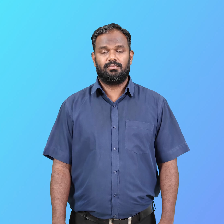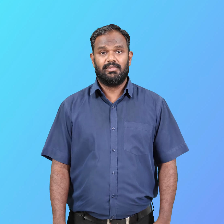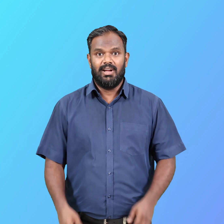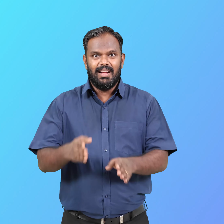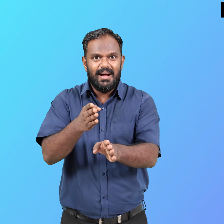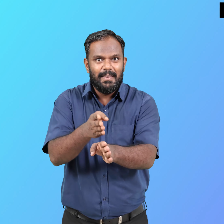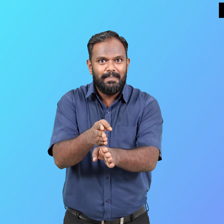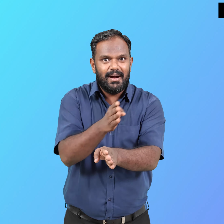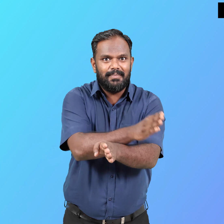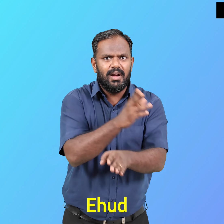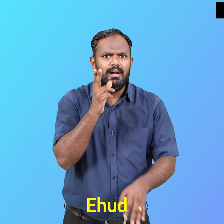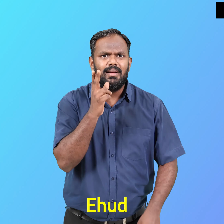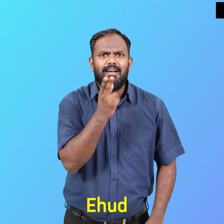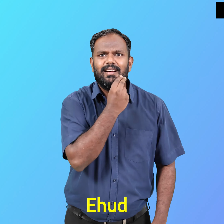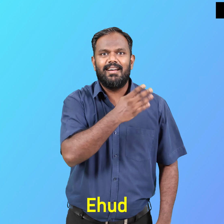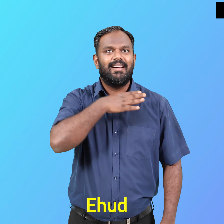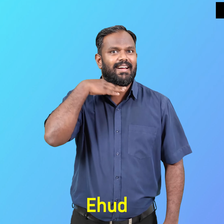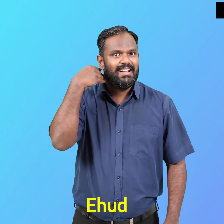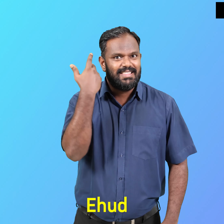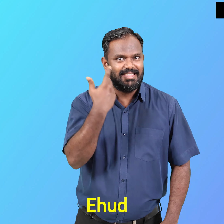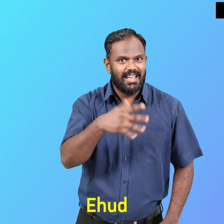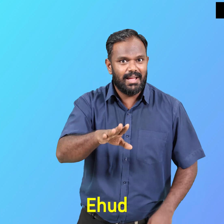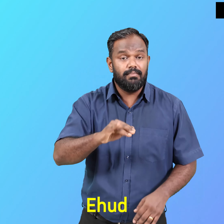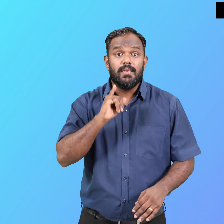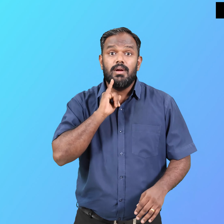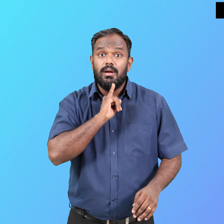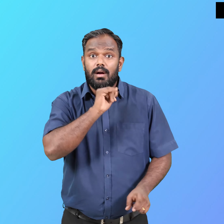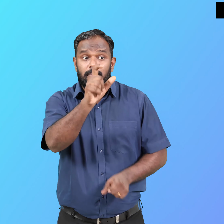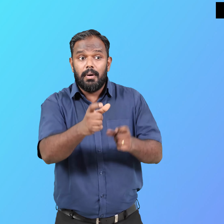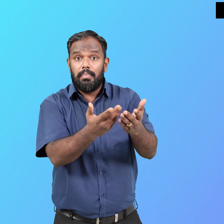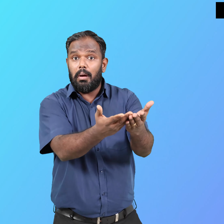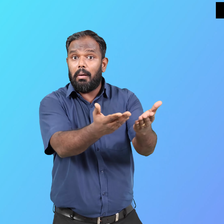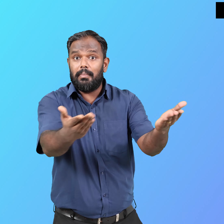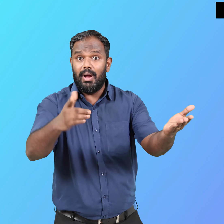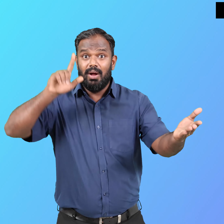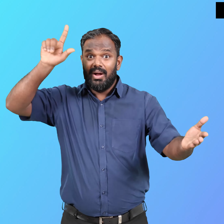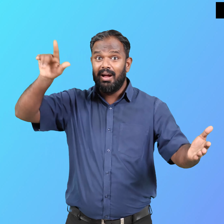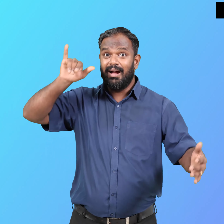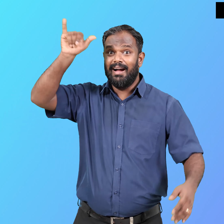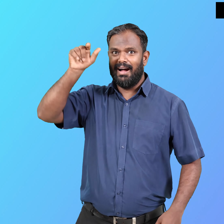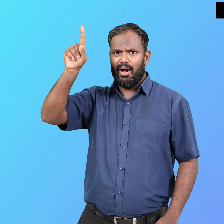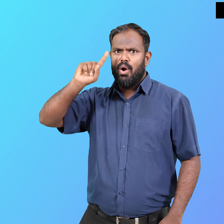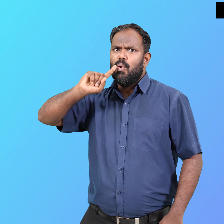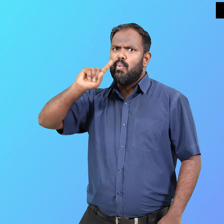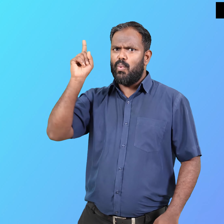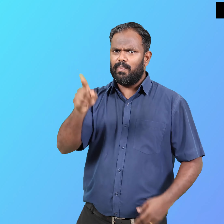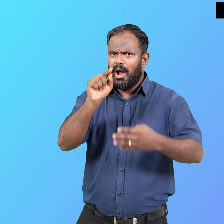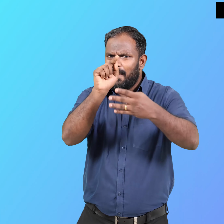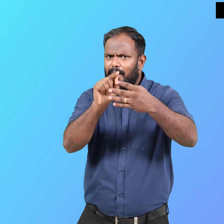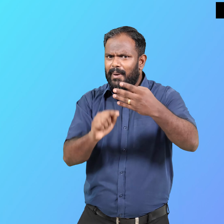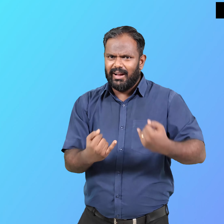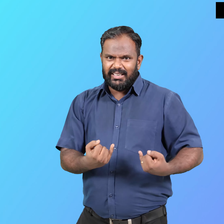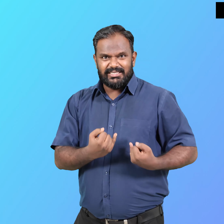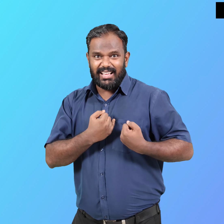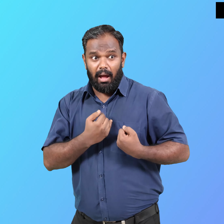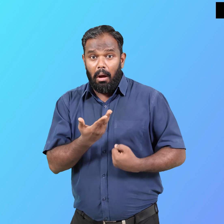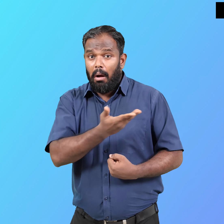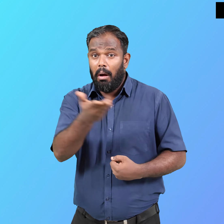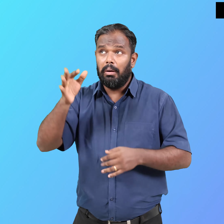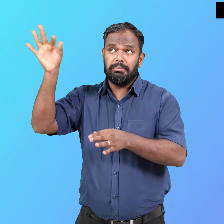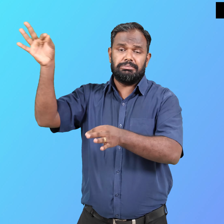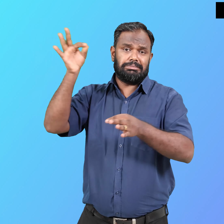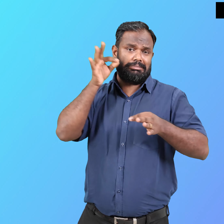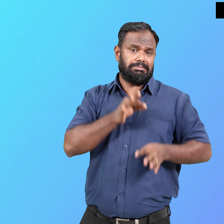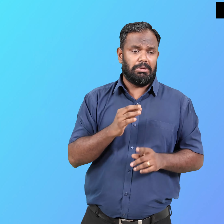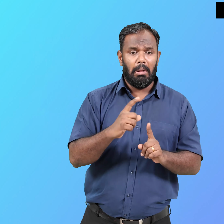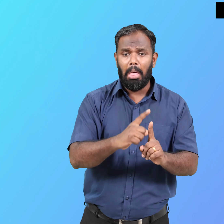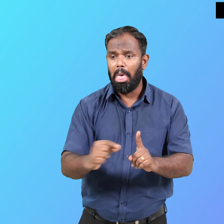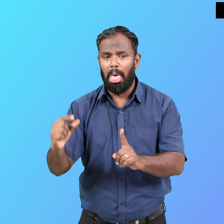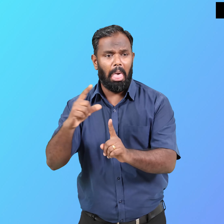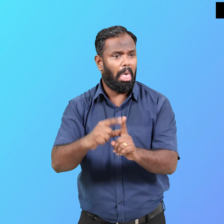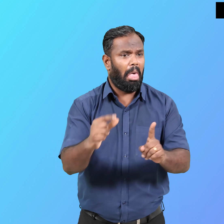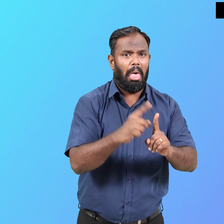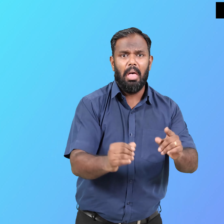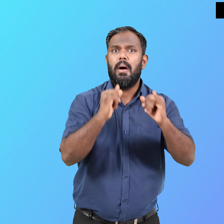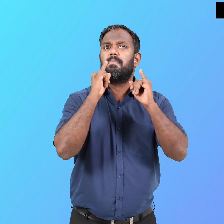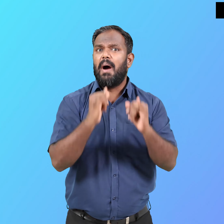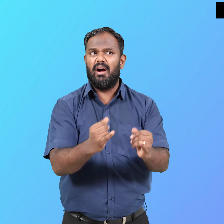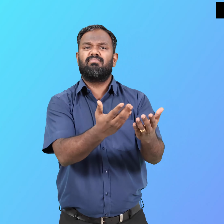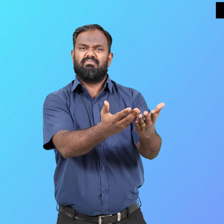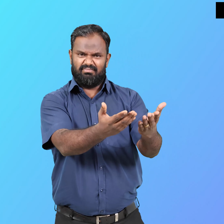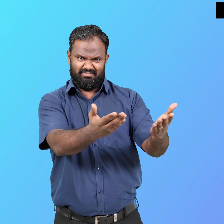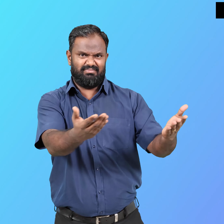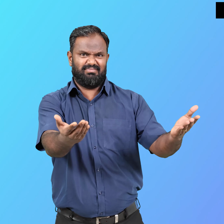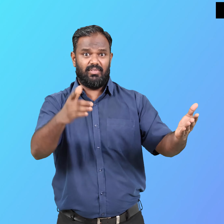After Ehud died, the people again did what the LORD says is evil.